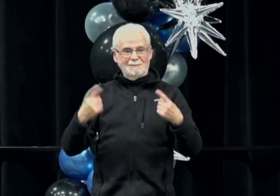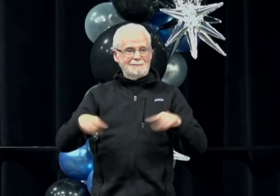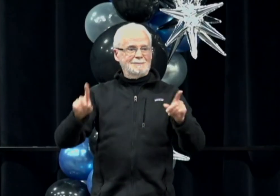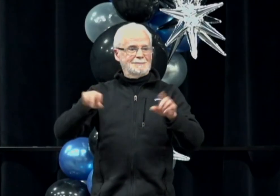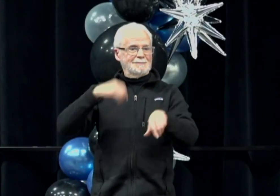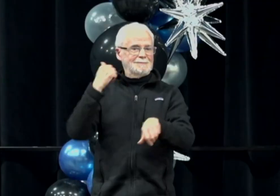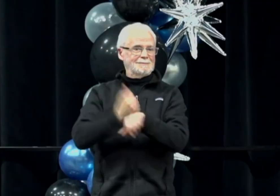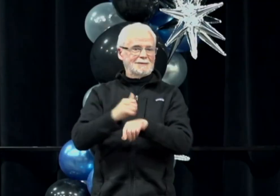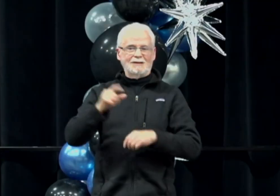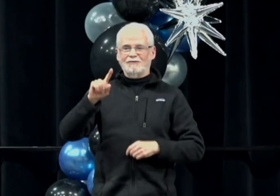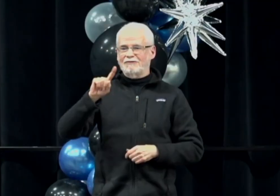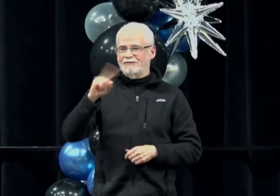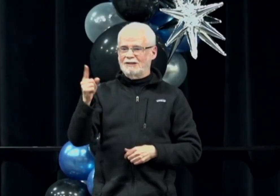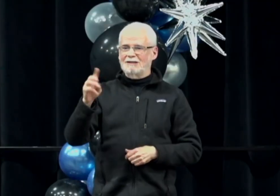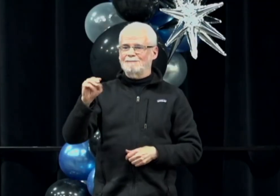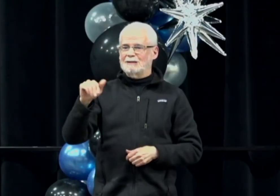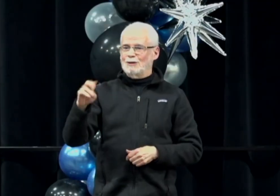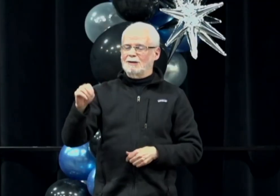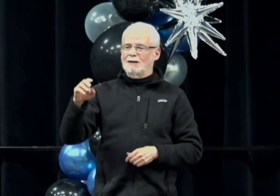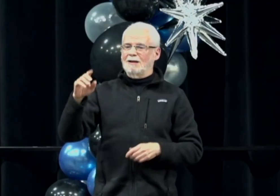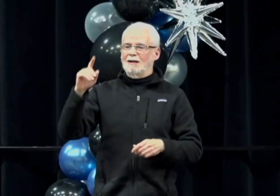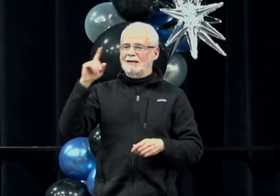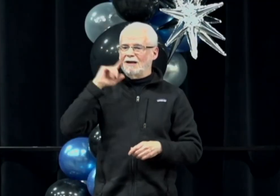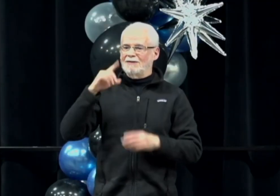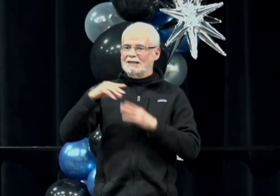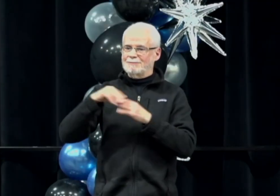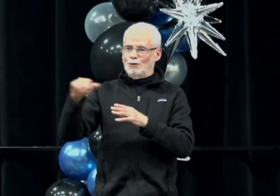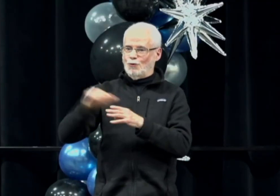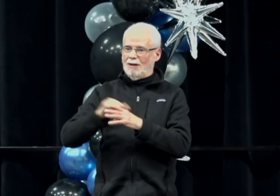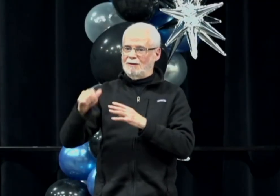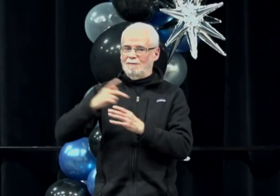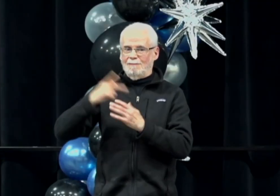The Deaf leadership training committee was established. 27 deaf people were